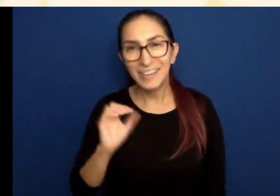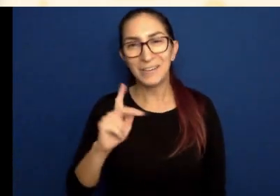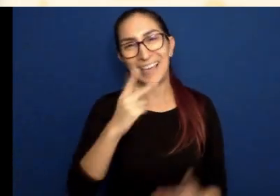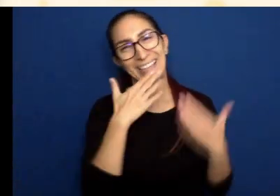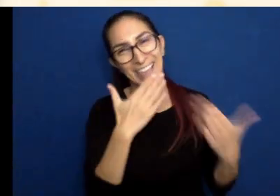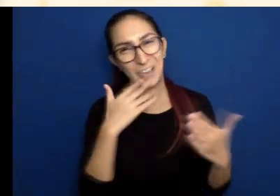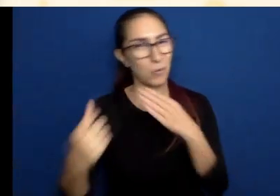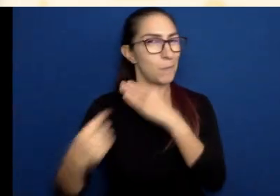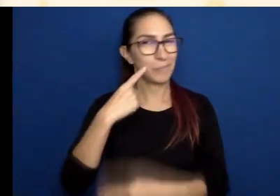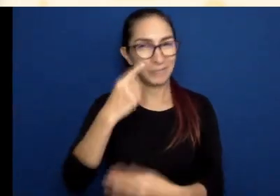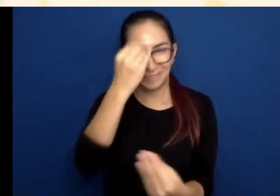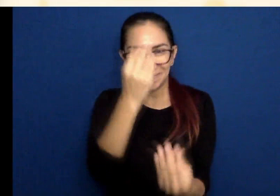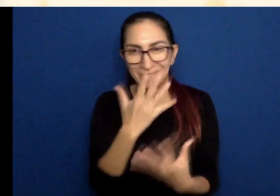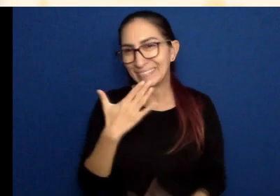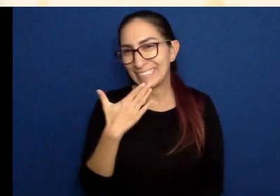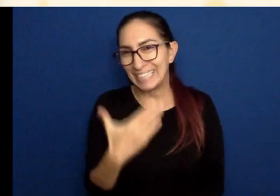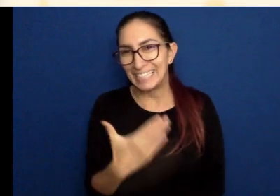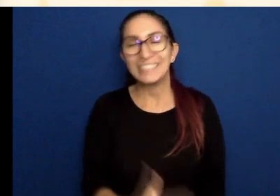I have no idea.